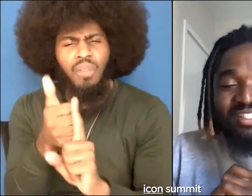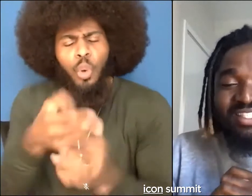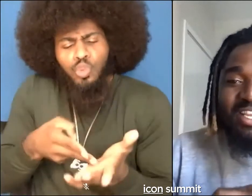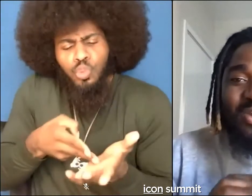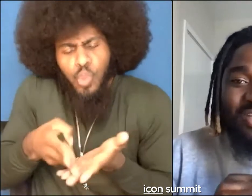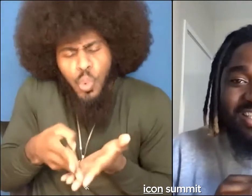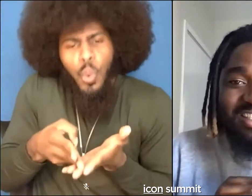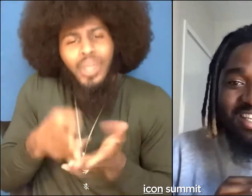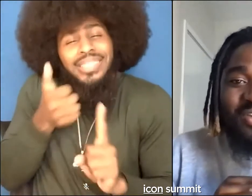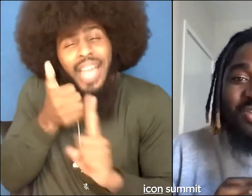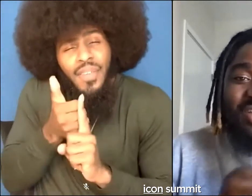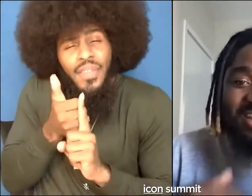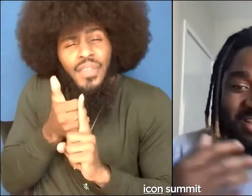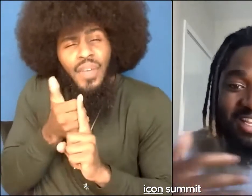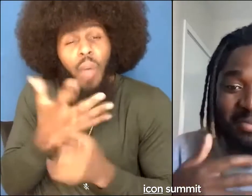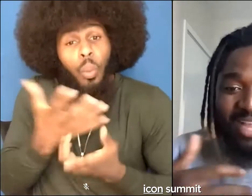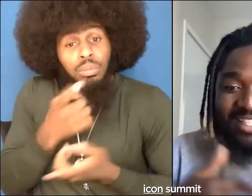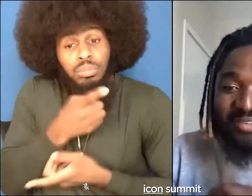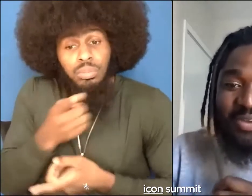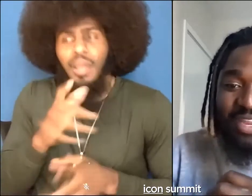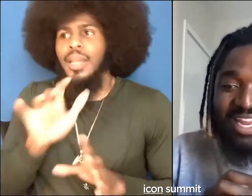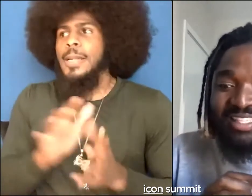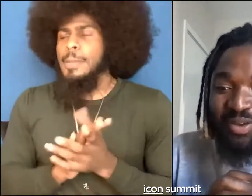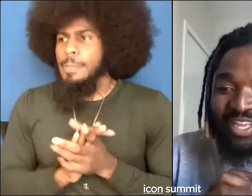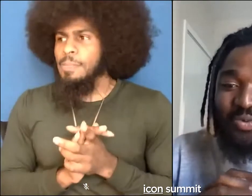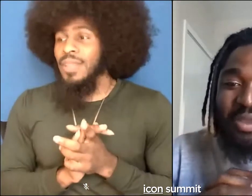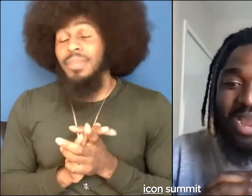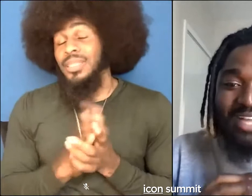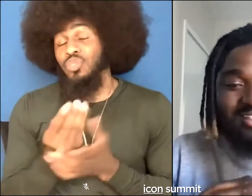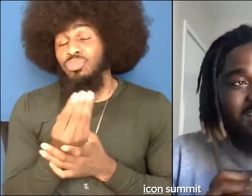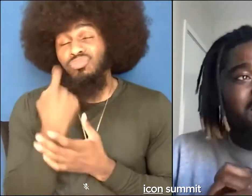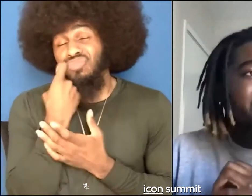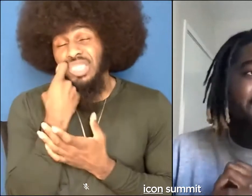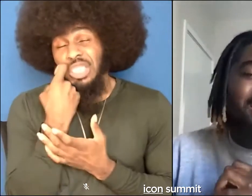In the past few years, we've had to wear masks.